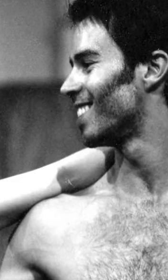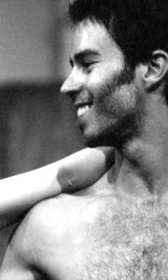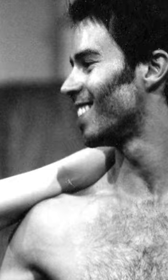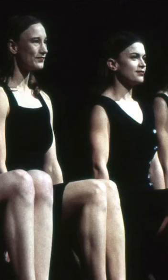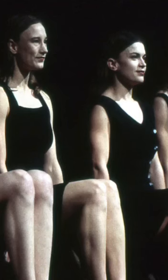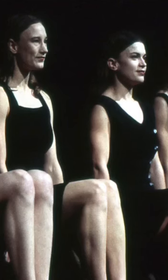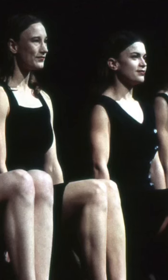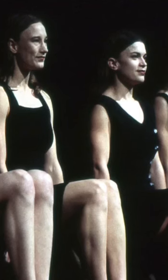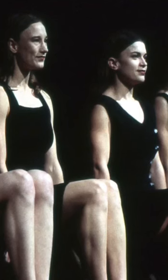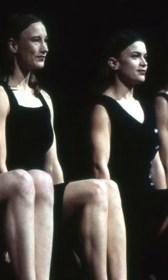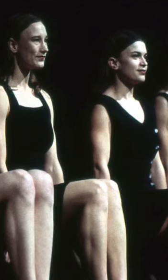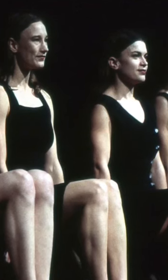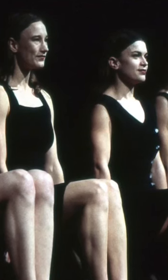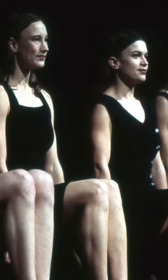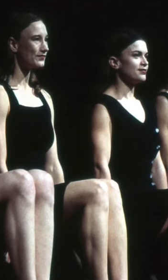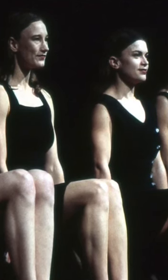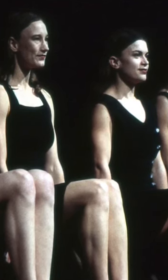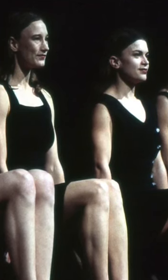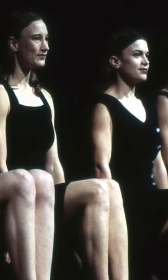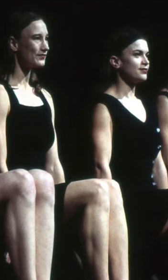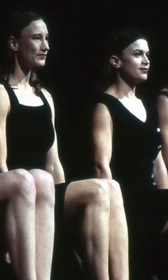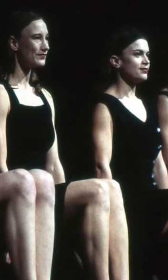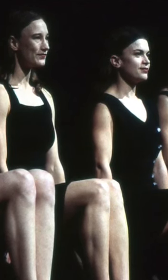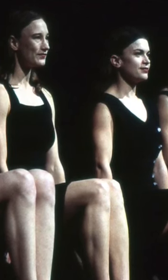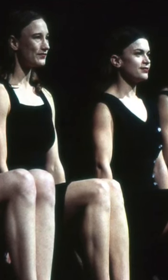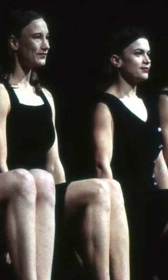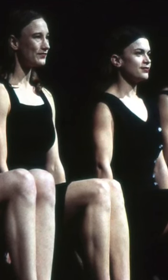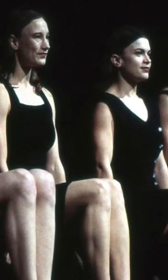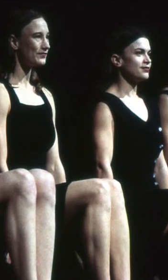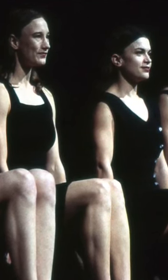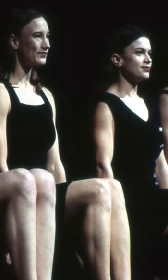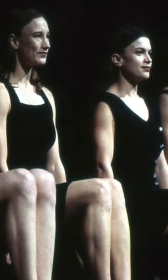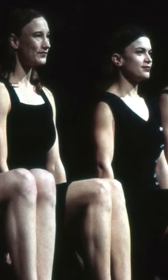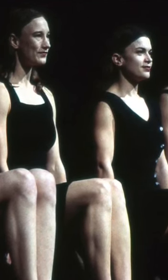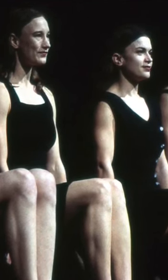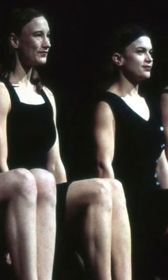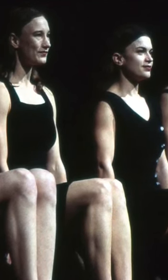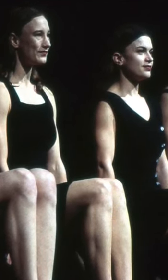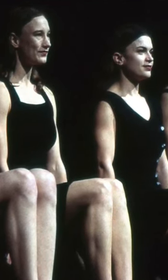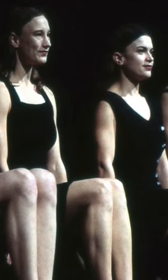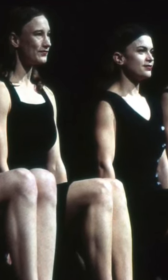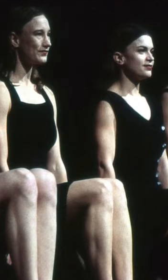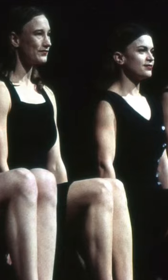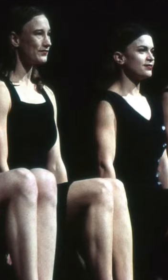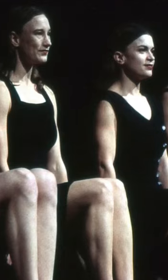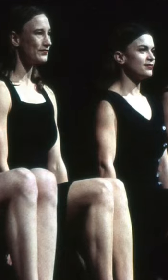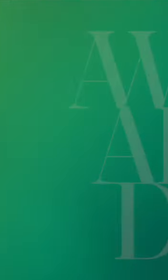and her authenticity and commitment to showcasing humanity, emotion, and individual experiences.